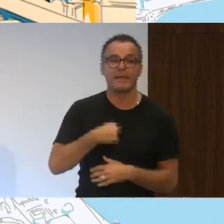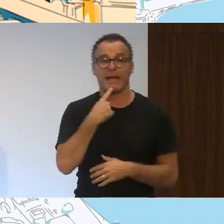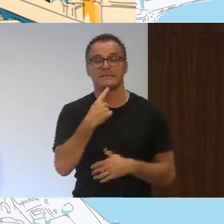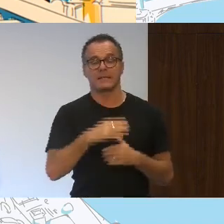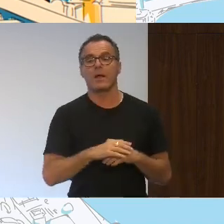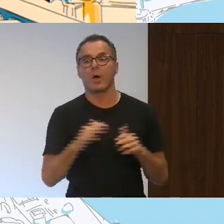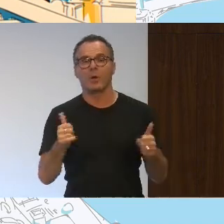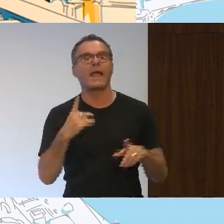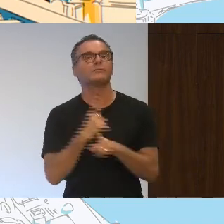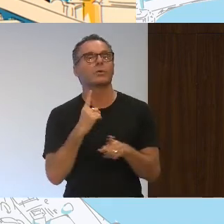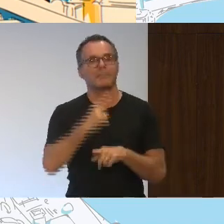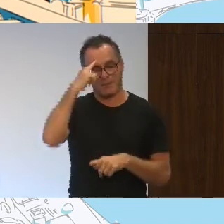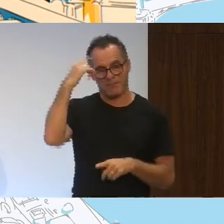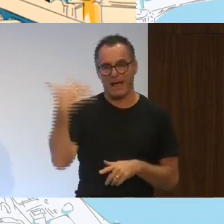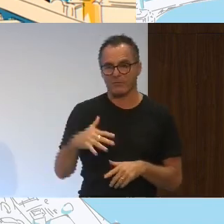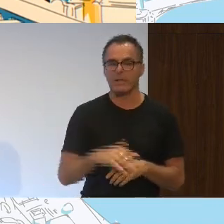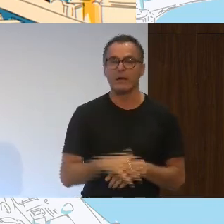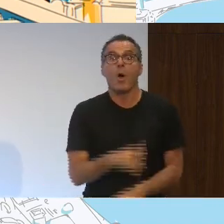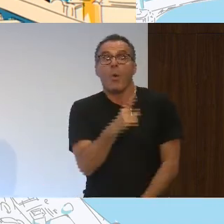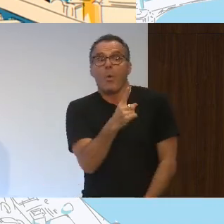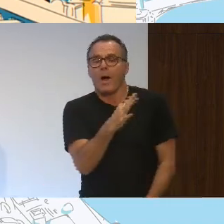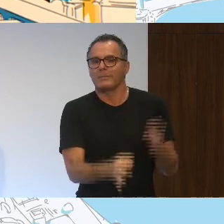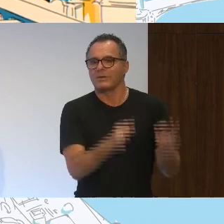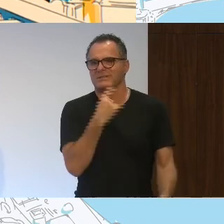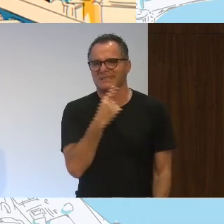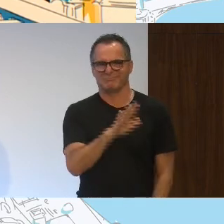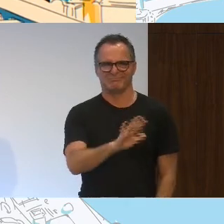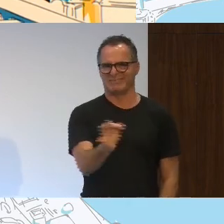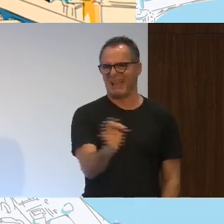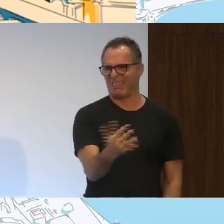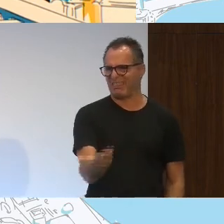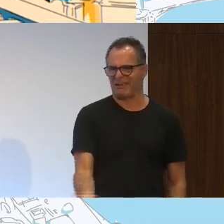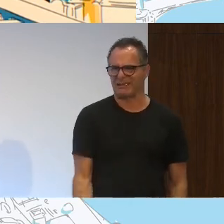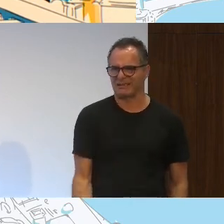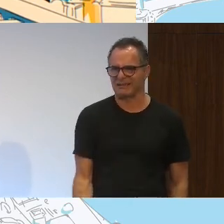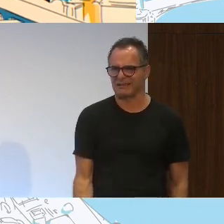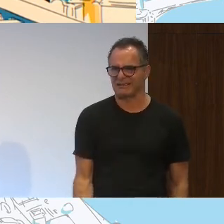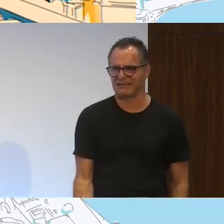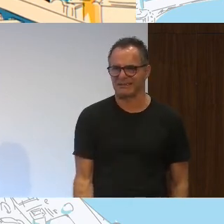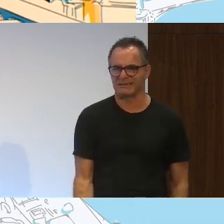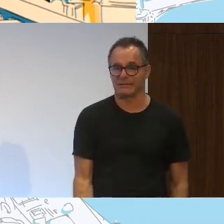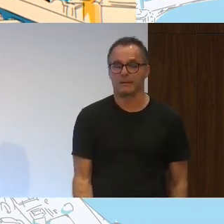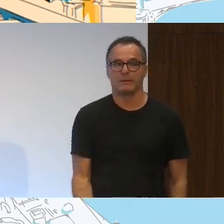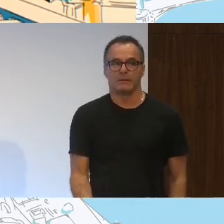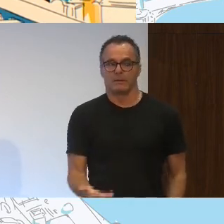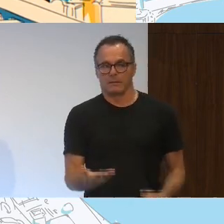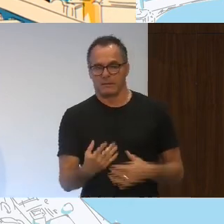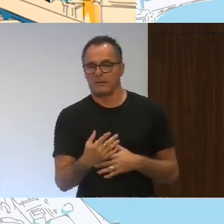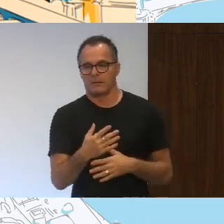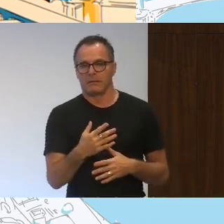also talking about migraine and one them said, although that's not really nothing, isn't it. Yeah, exactly. And I said, well, you know, not quite.